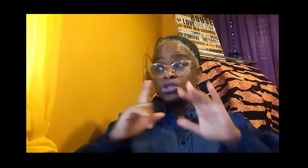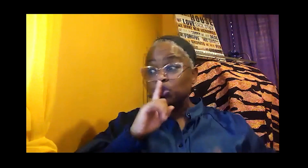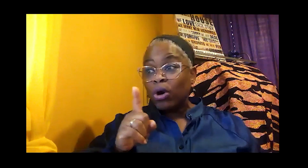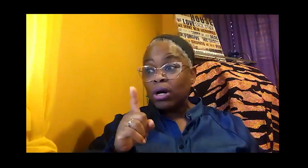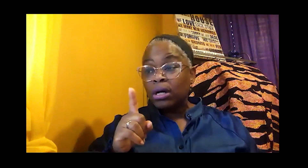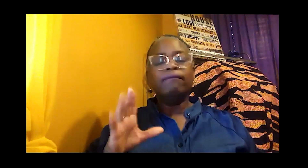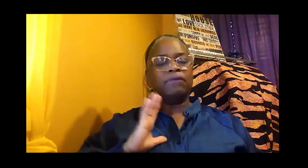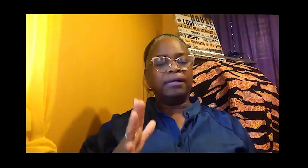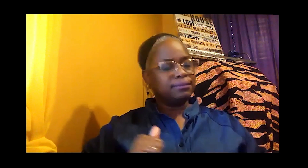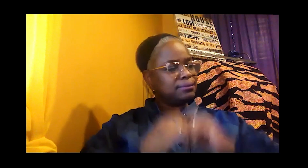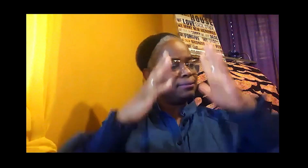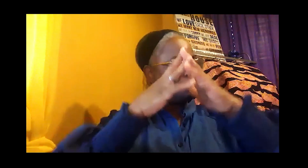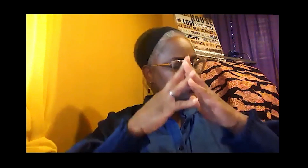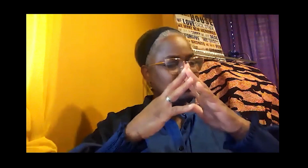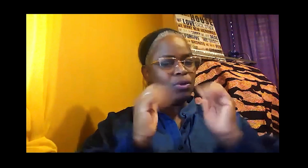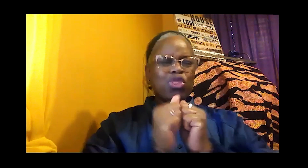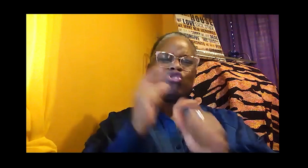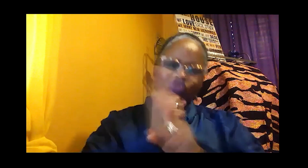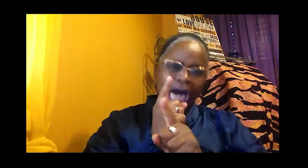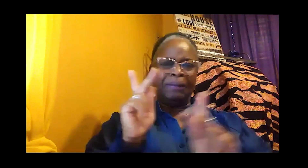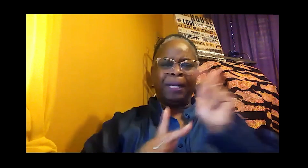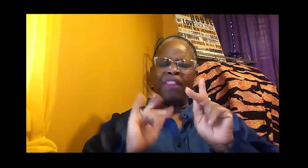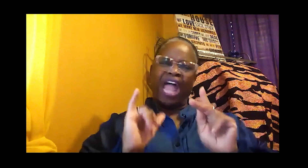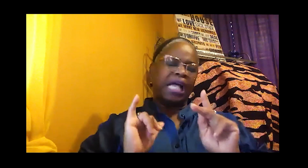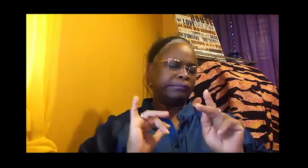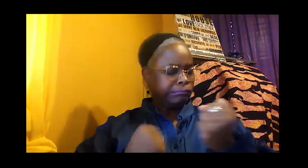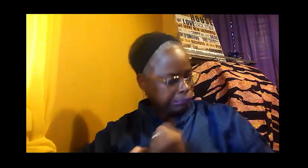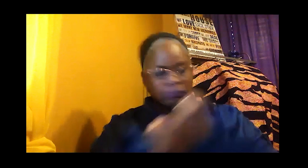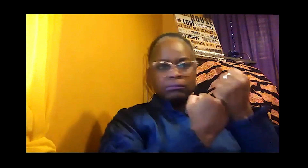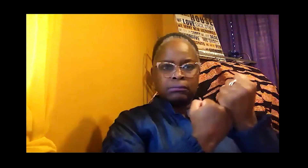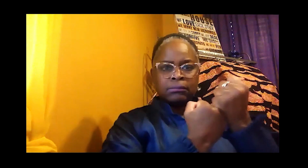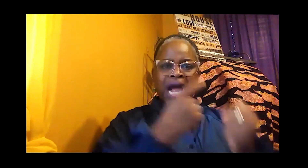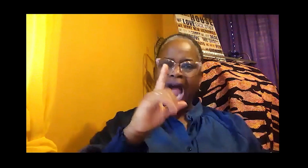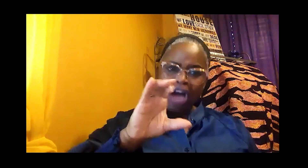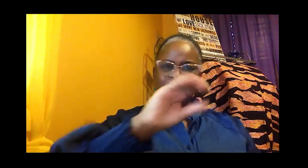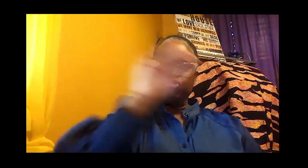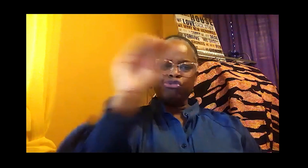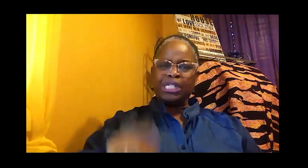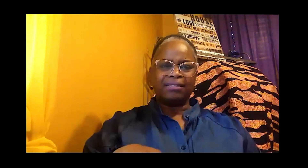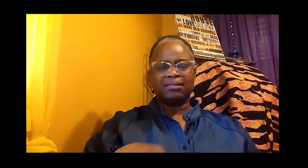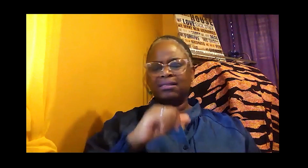VOCA was born. This time, I had the right people supporting the company. They were all in 100